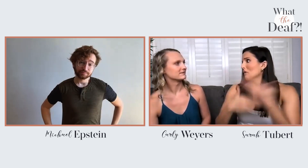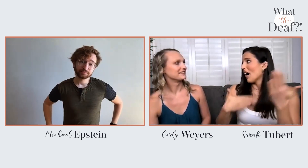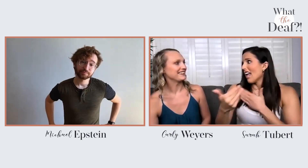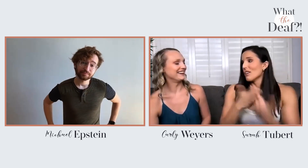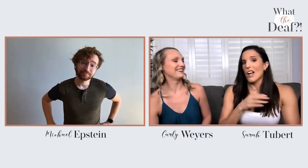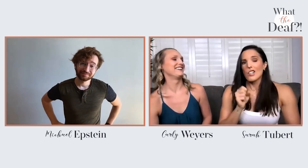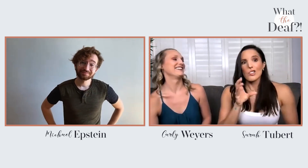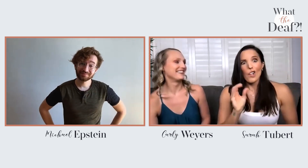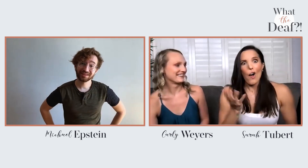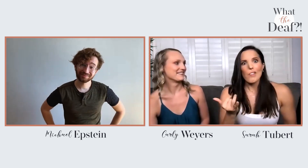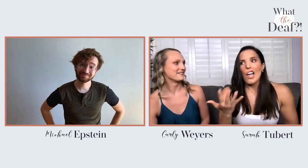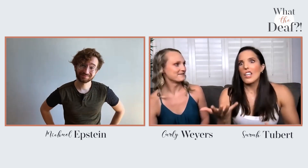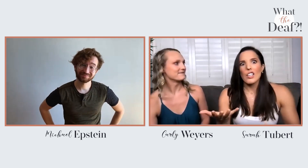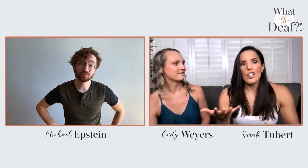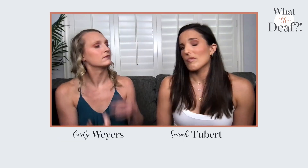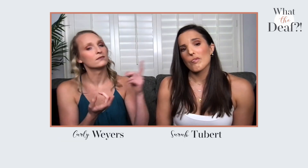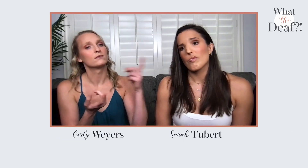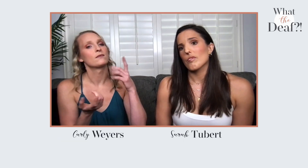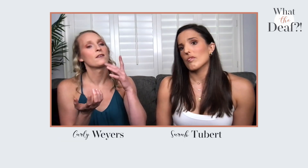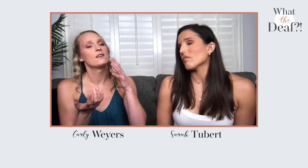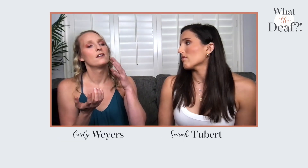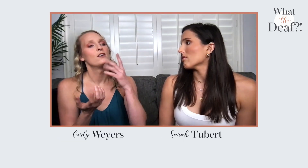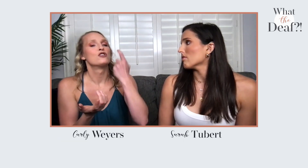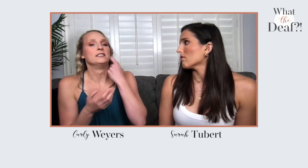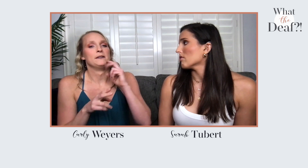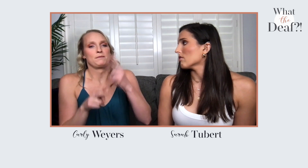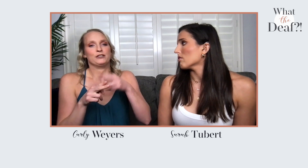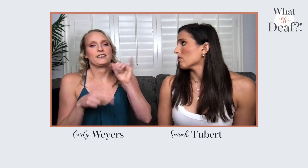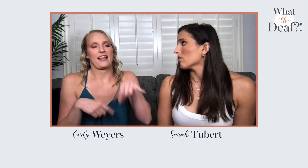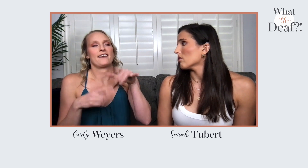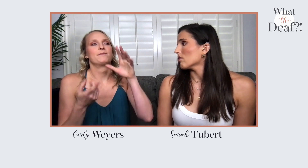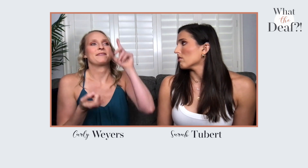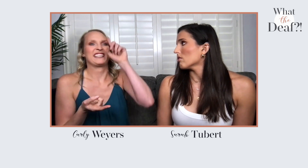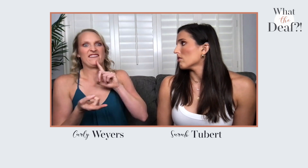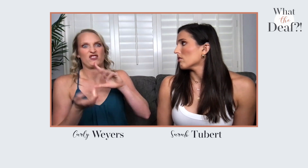for the most part. So you previously mentioned that with the deaf community,